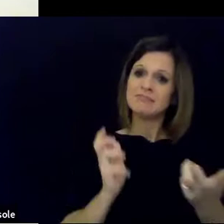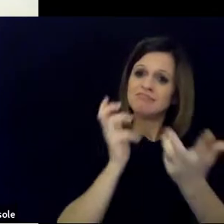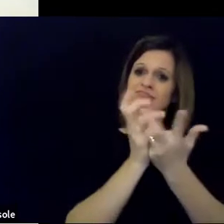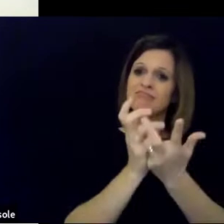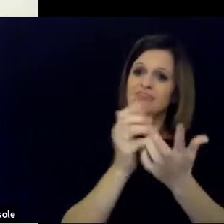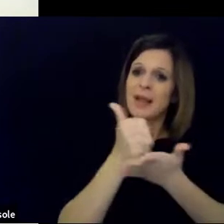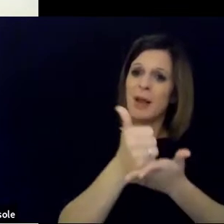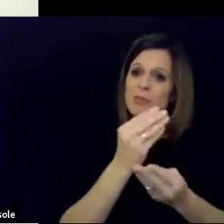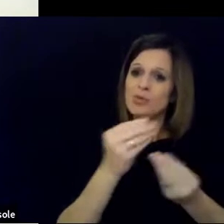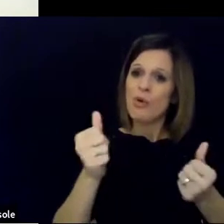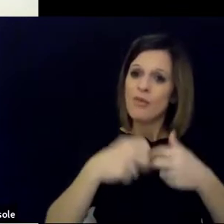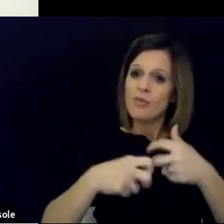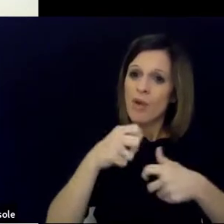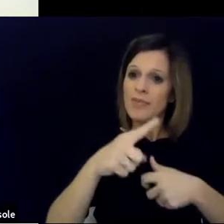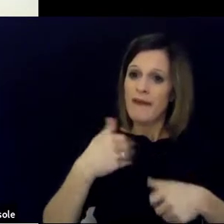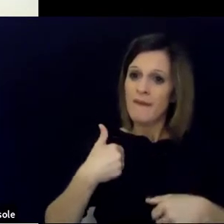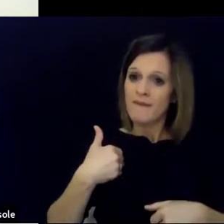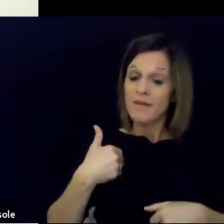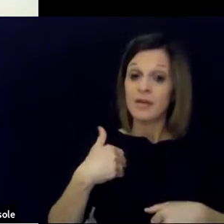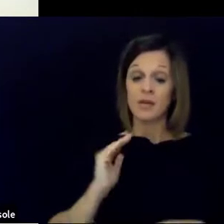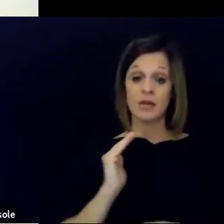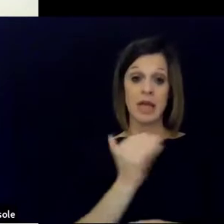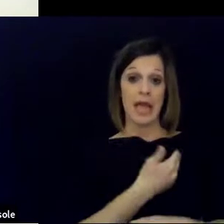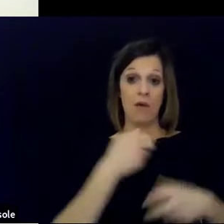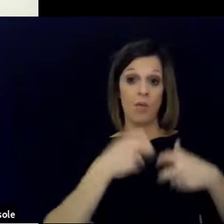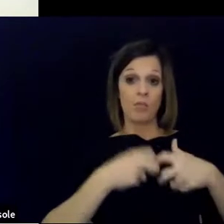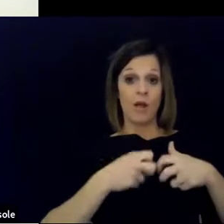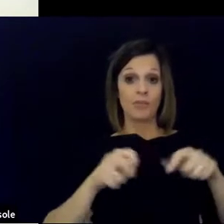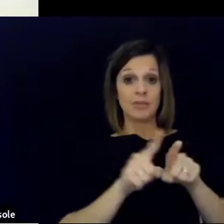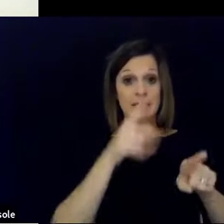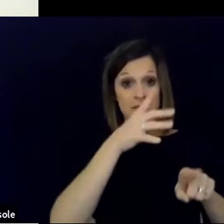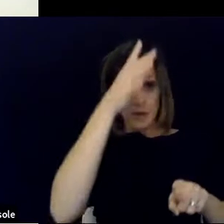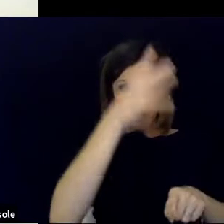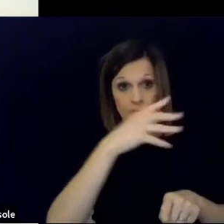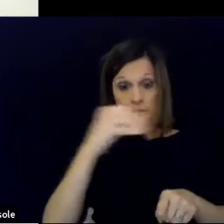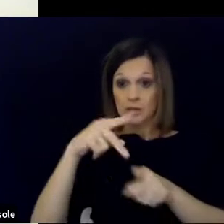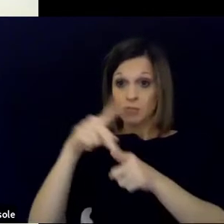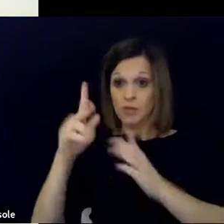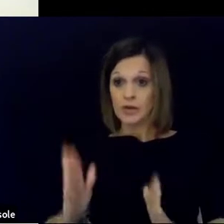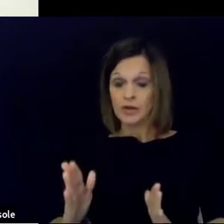Our problem as parents and professionals is to figure out what is it doing for them?